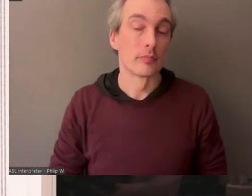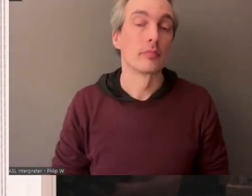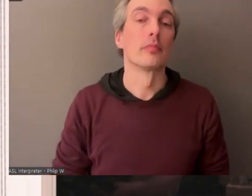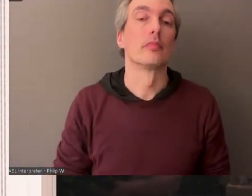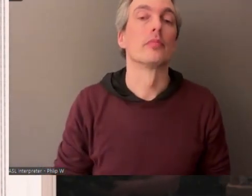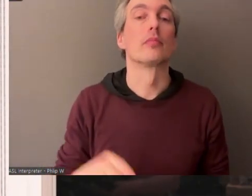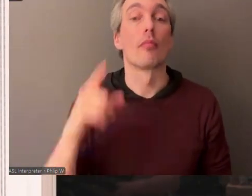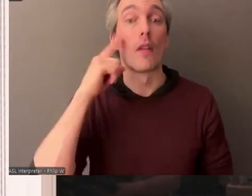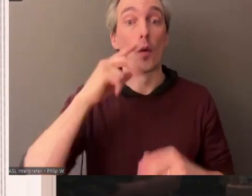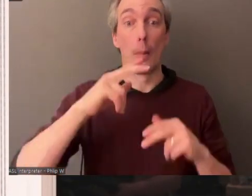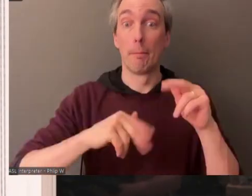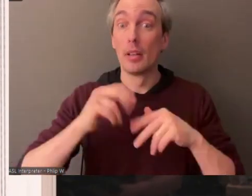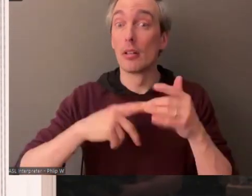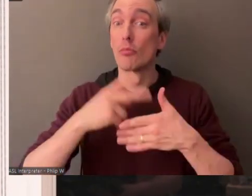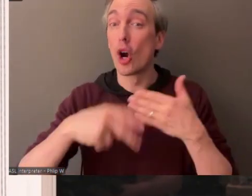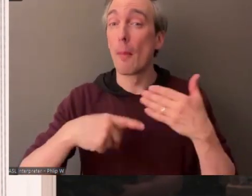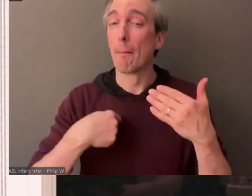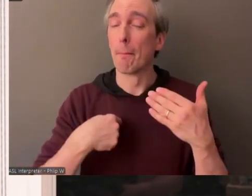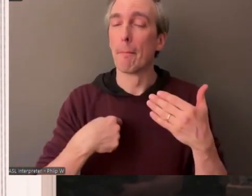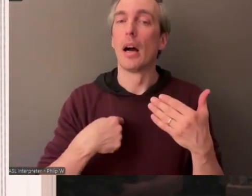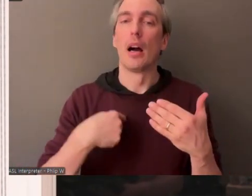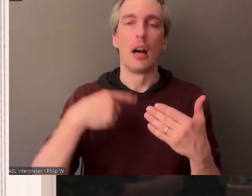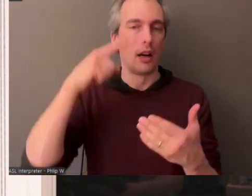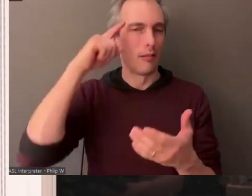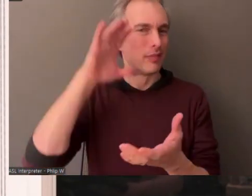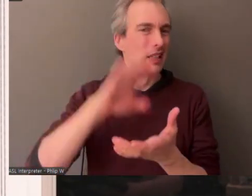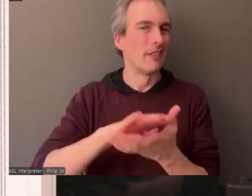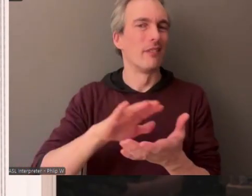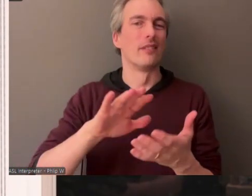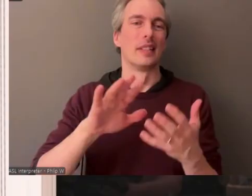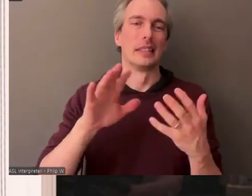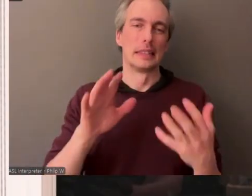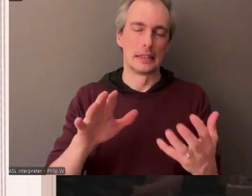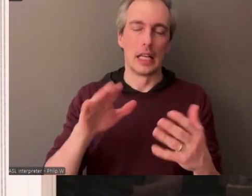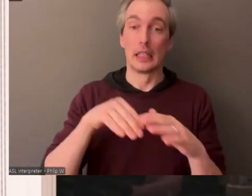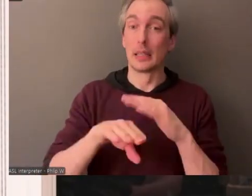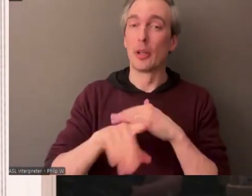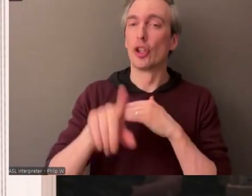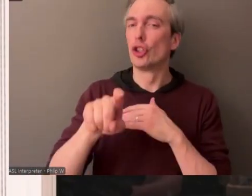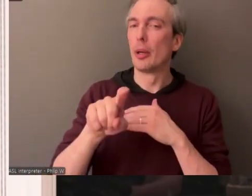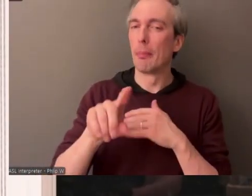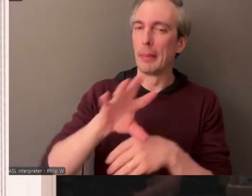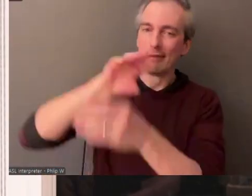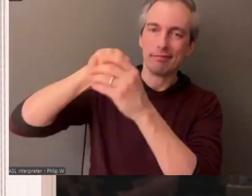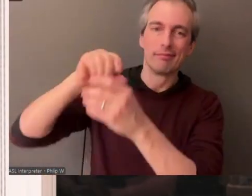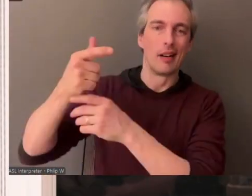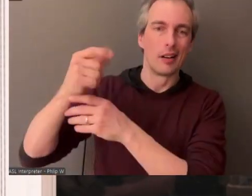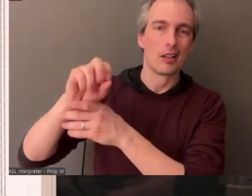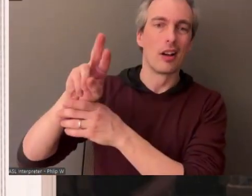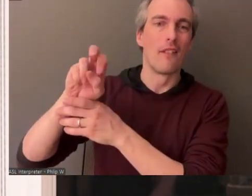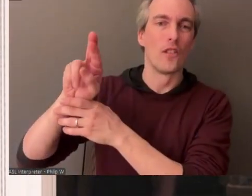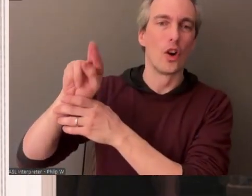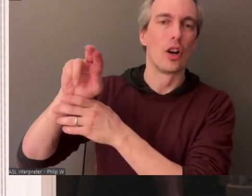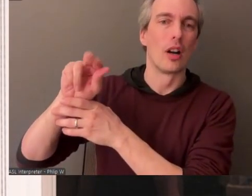Very much a governance program. When it's housed within product or design, it's kind of... It's easy to fall into